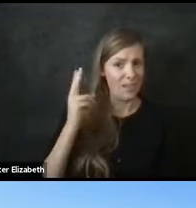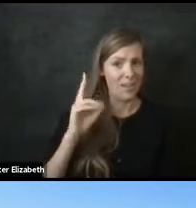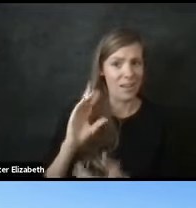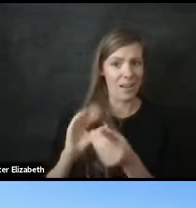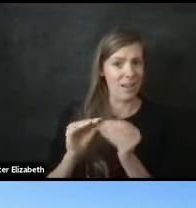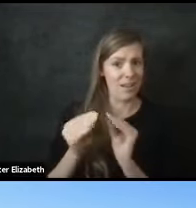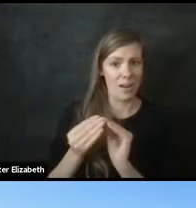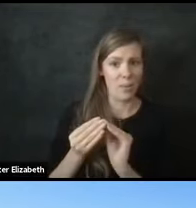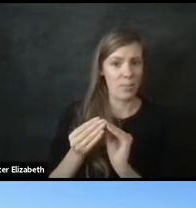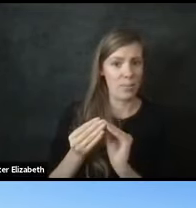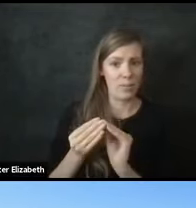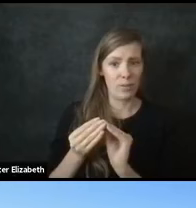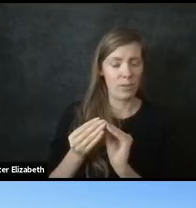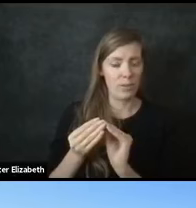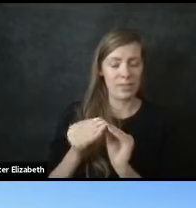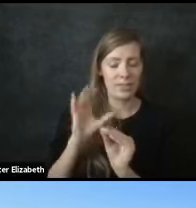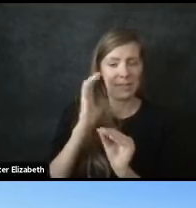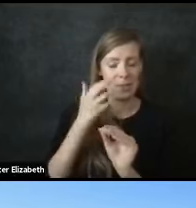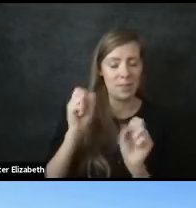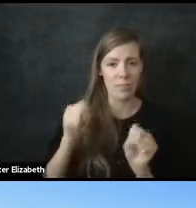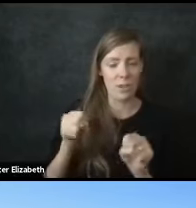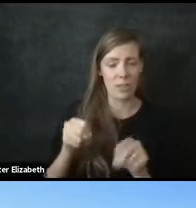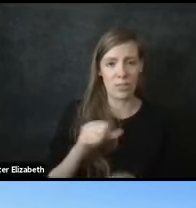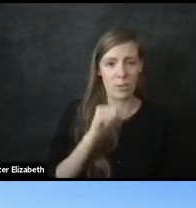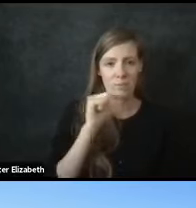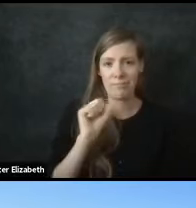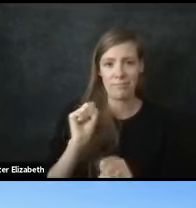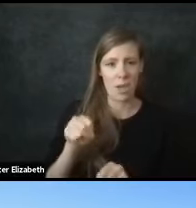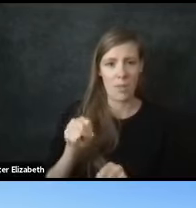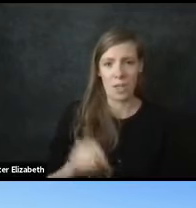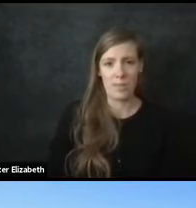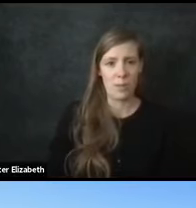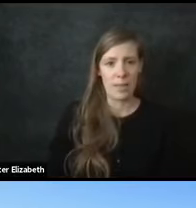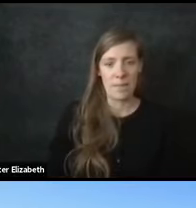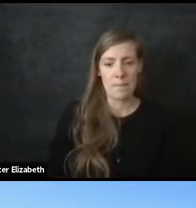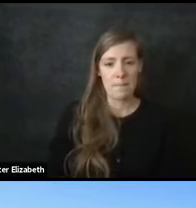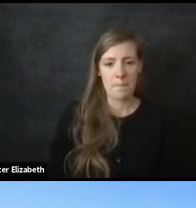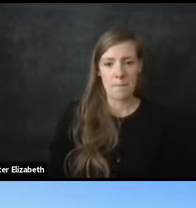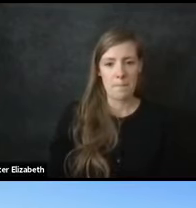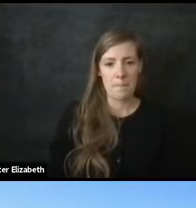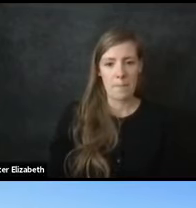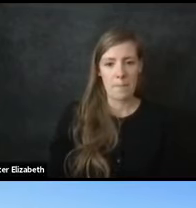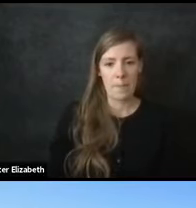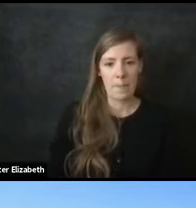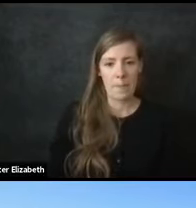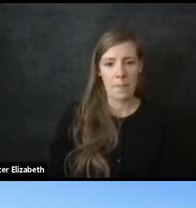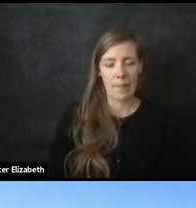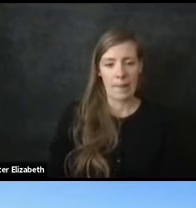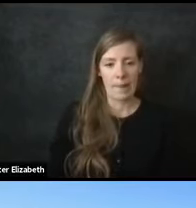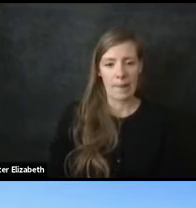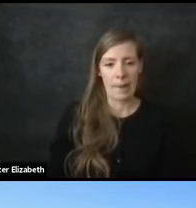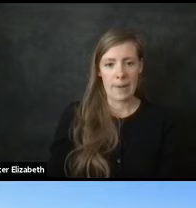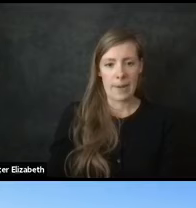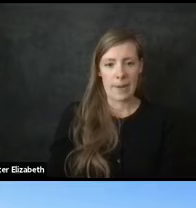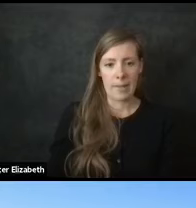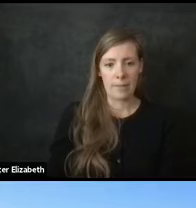of people of the hospitalizations that end up with the worst outcome.